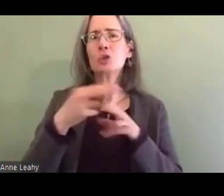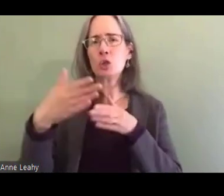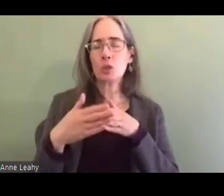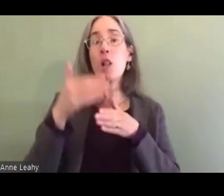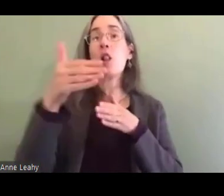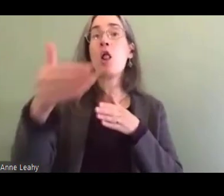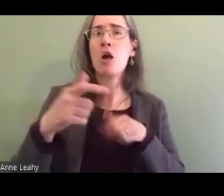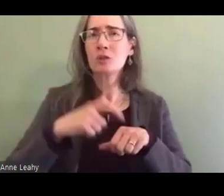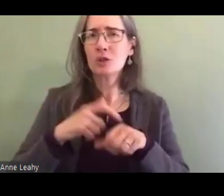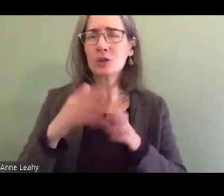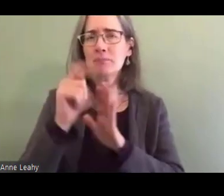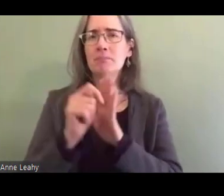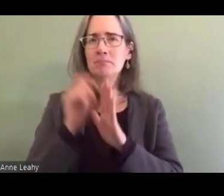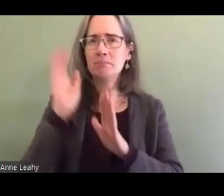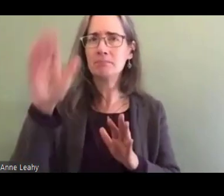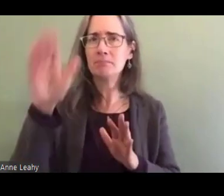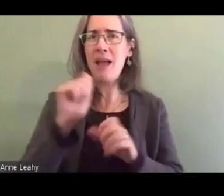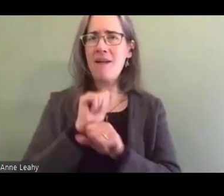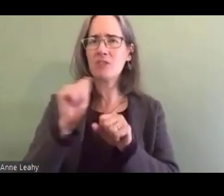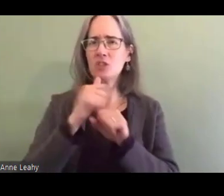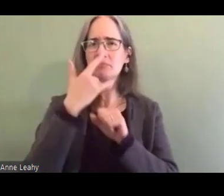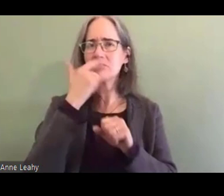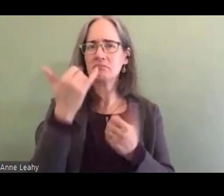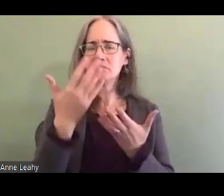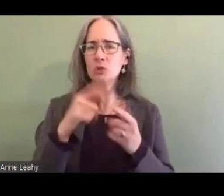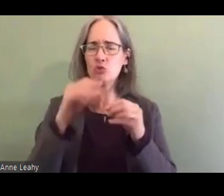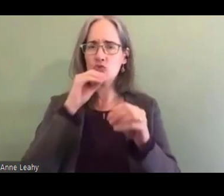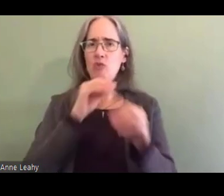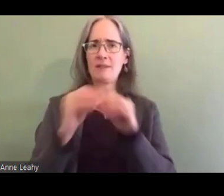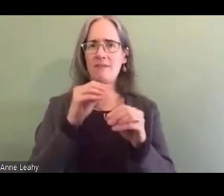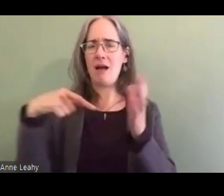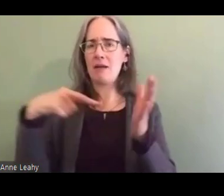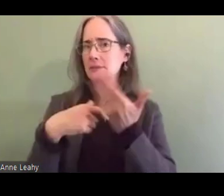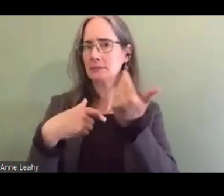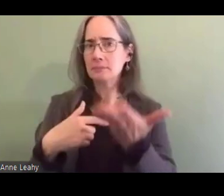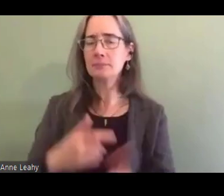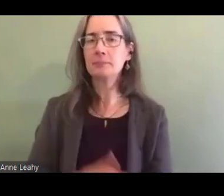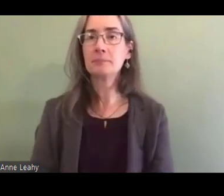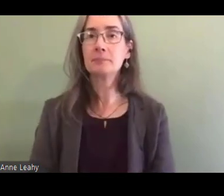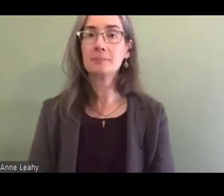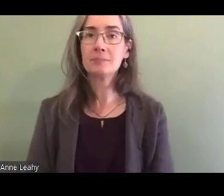What are the short term and long‑term efforts going to be to rectify this?